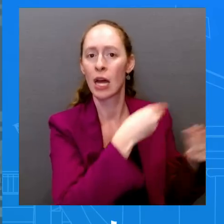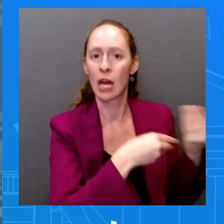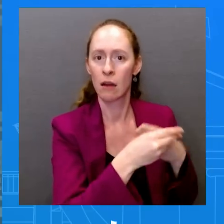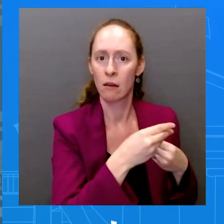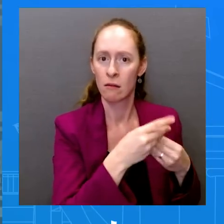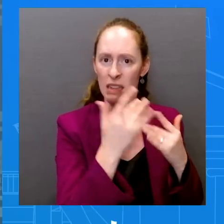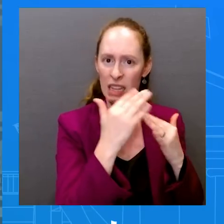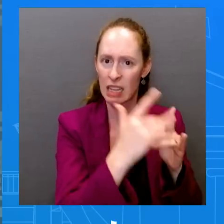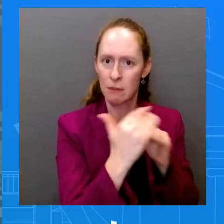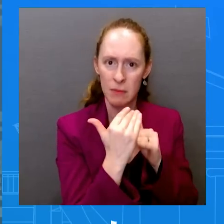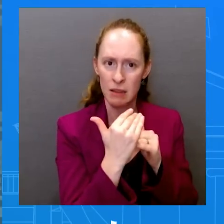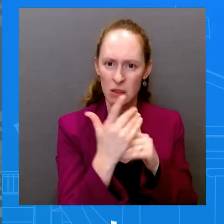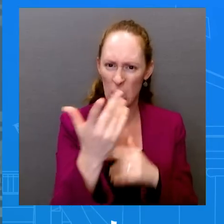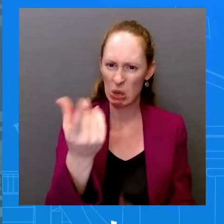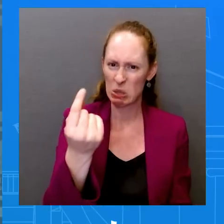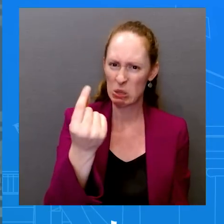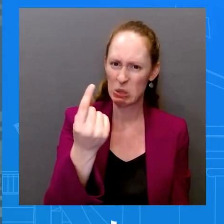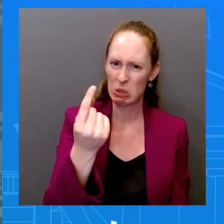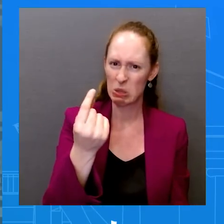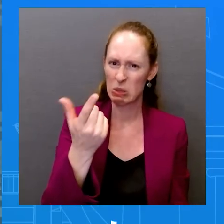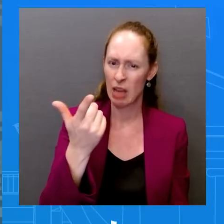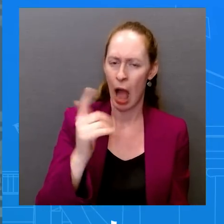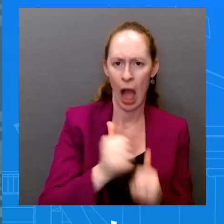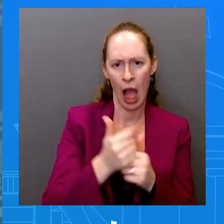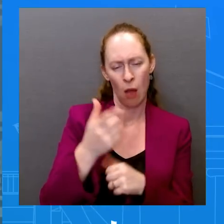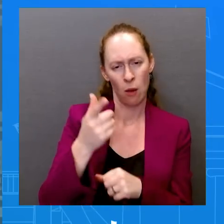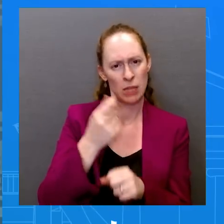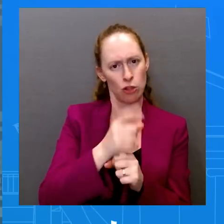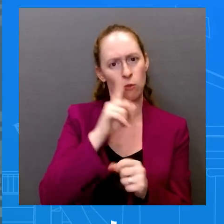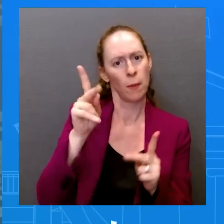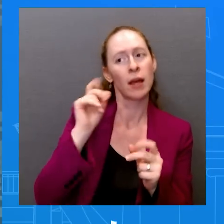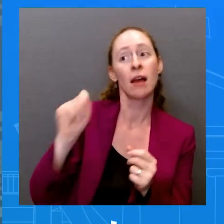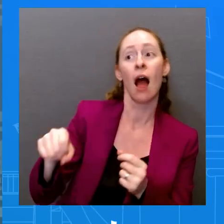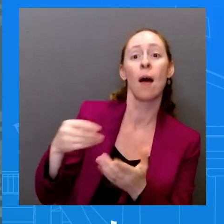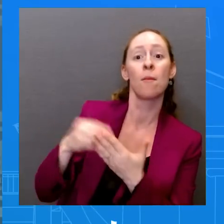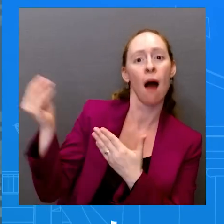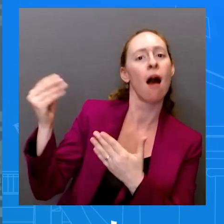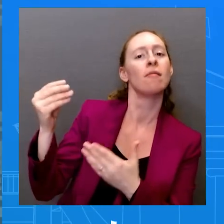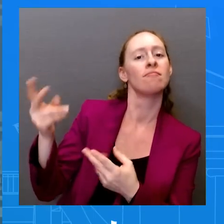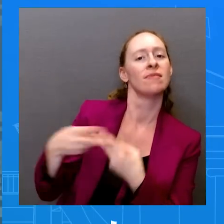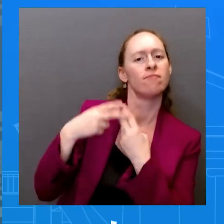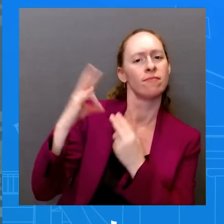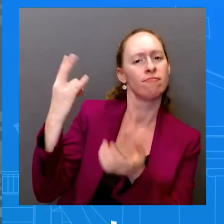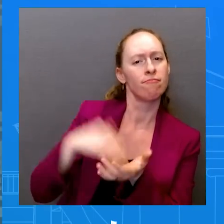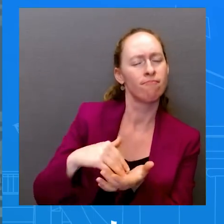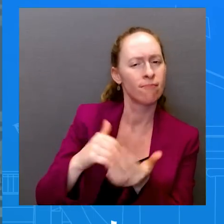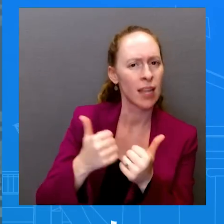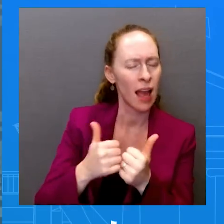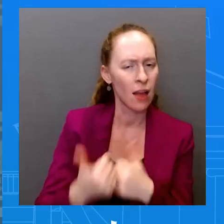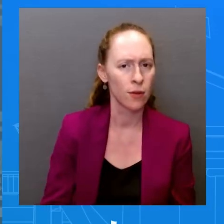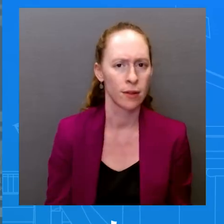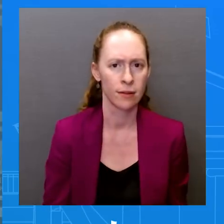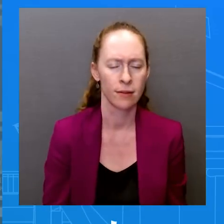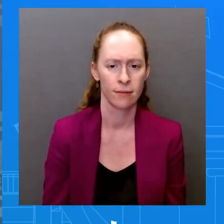that we can to make sure that -- that that part of the Inflation Reduction Act,